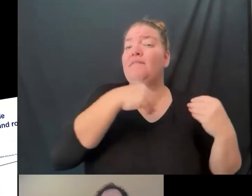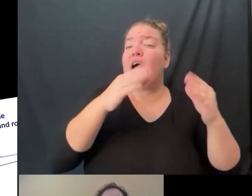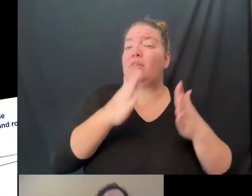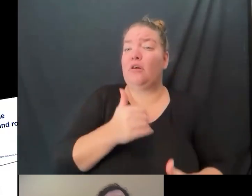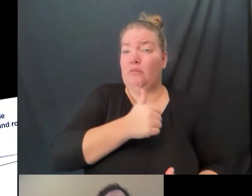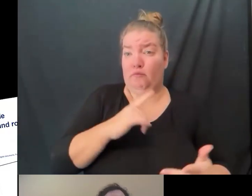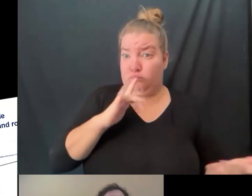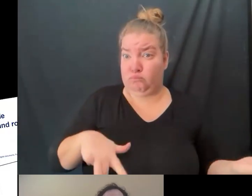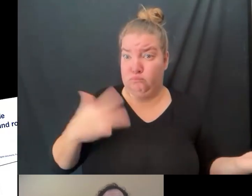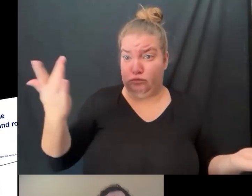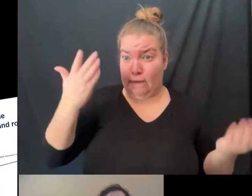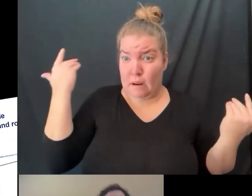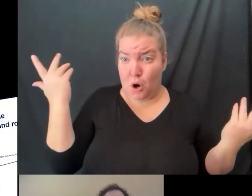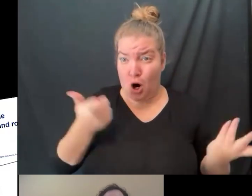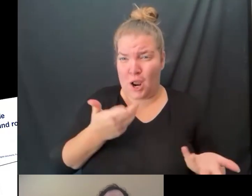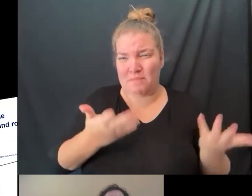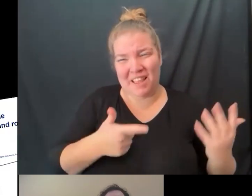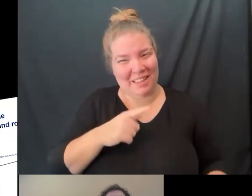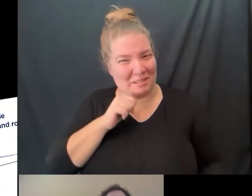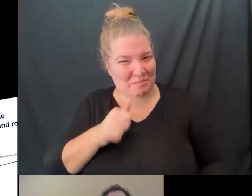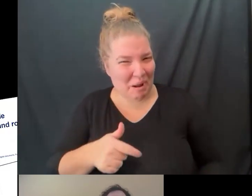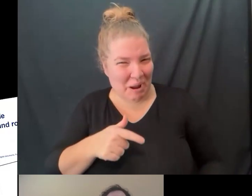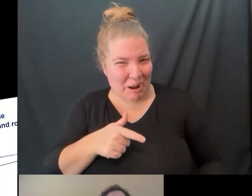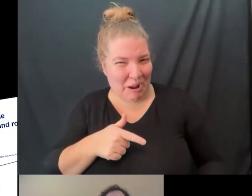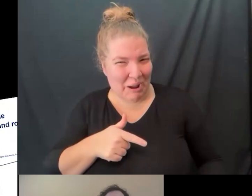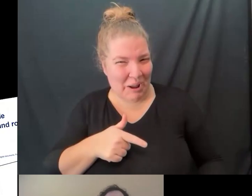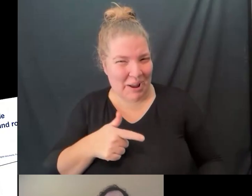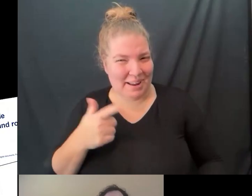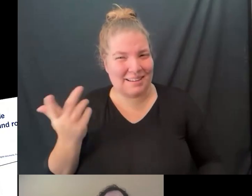unintentionally or otherwise, is making a claim that isn't accurate.